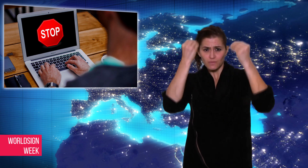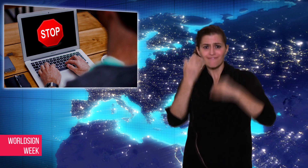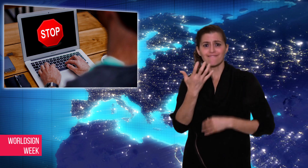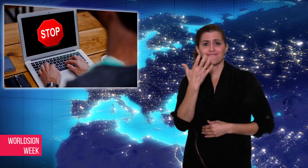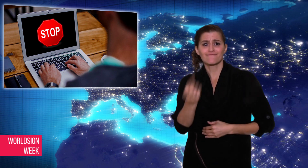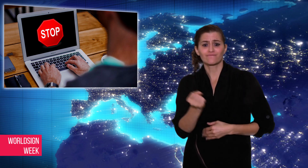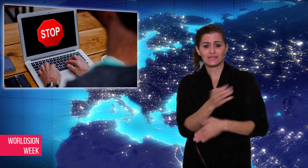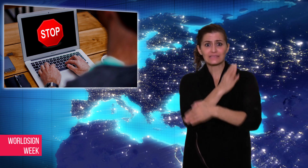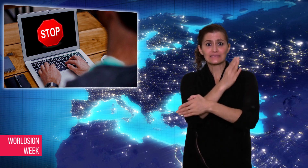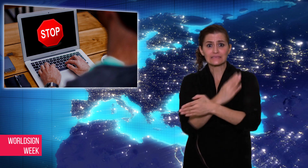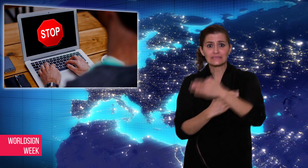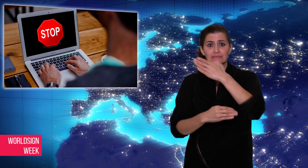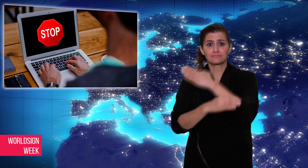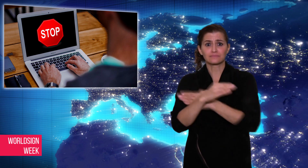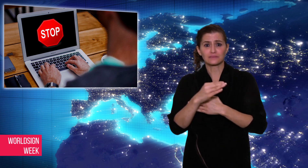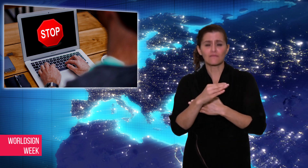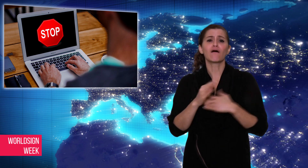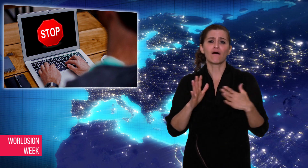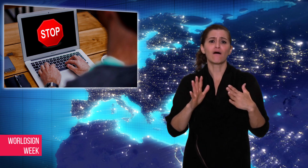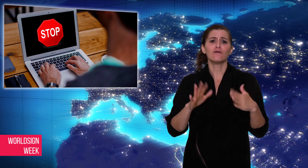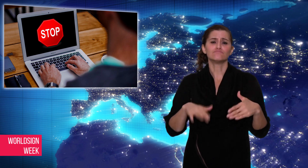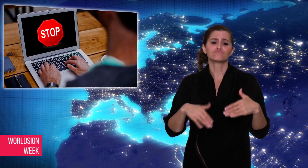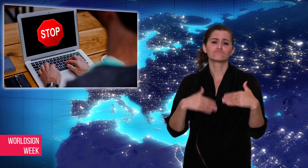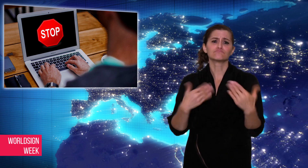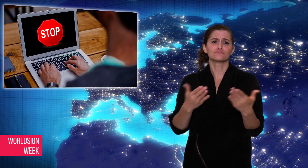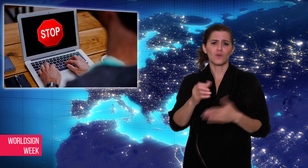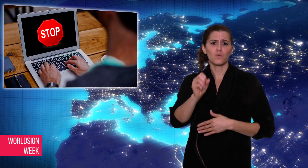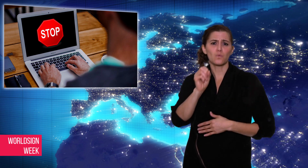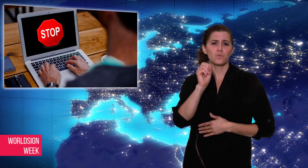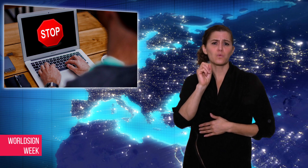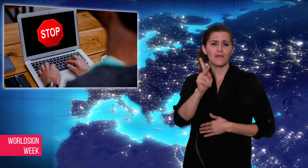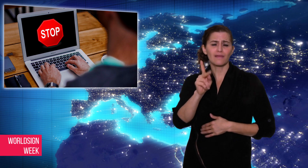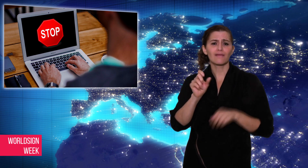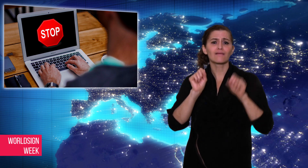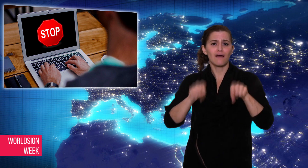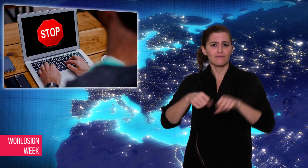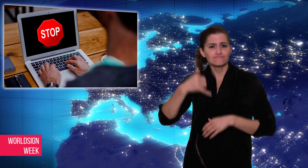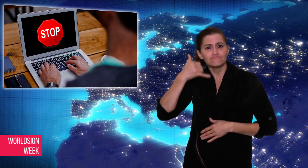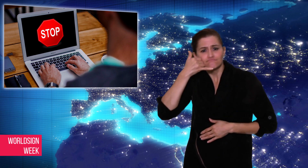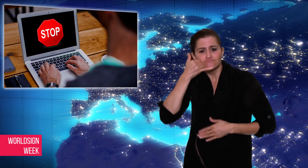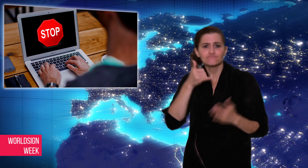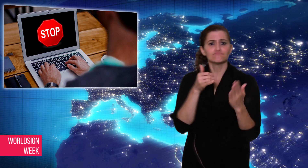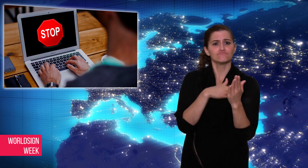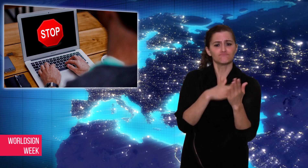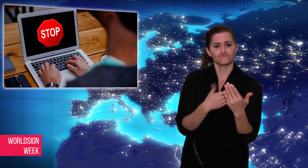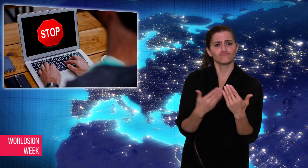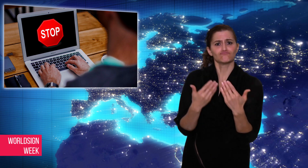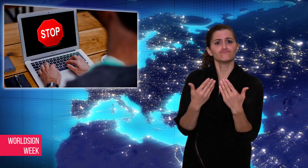emergency and students with